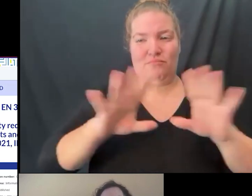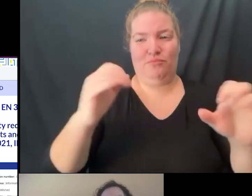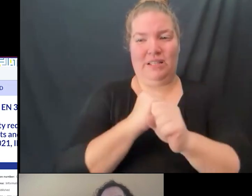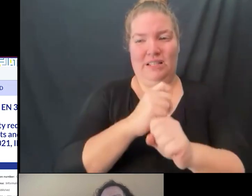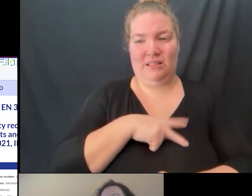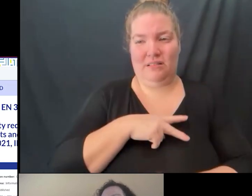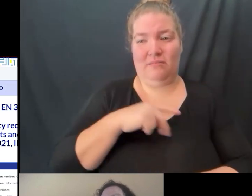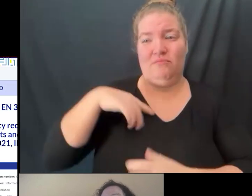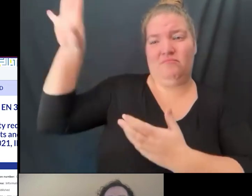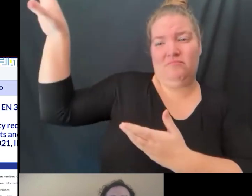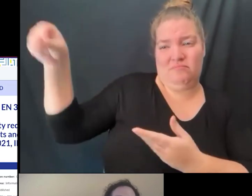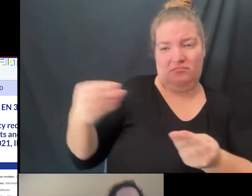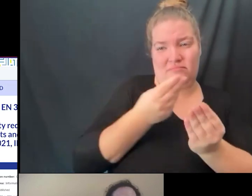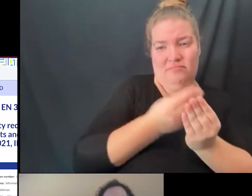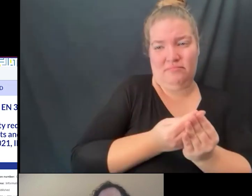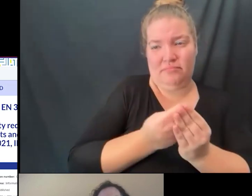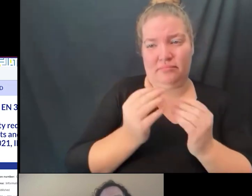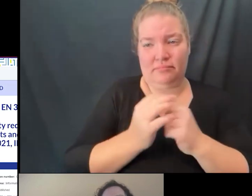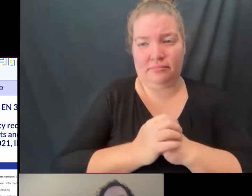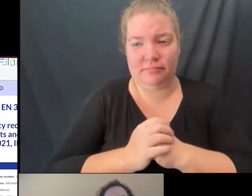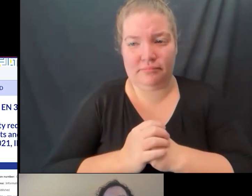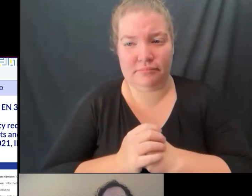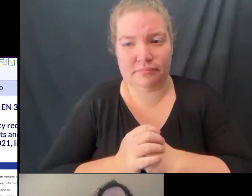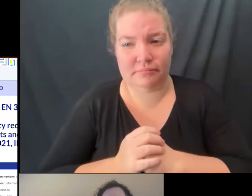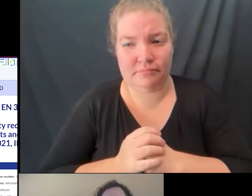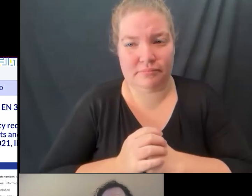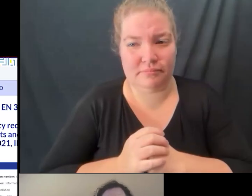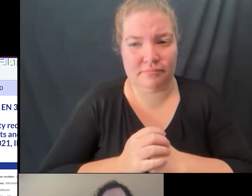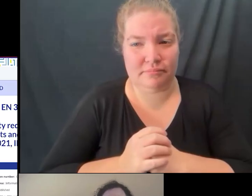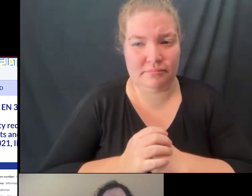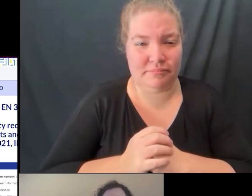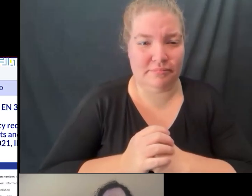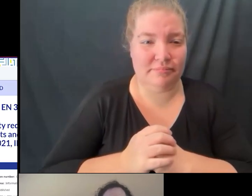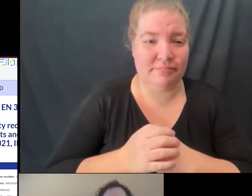549 called the CAN/ASC EN 301 549.